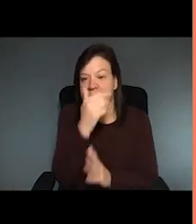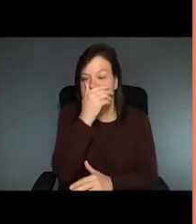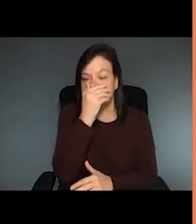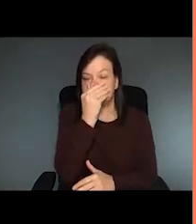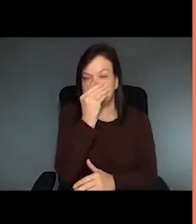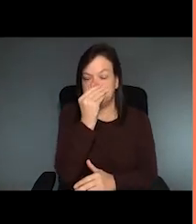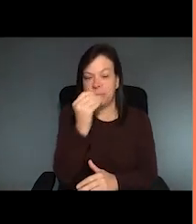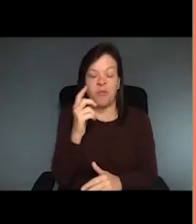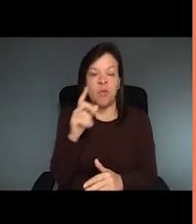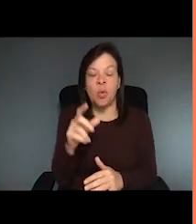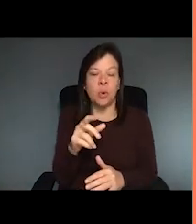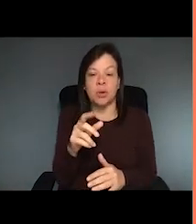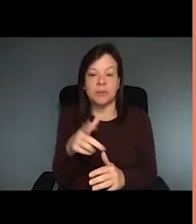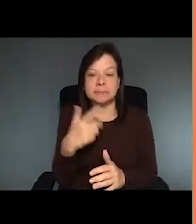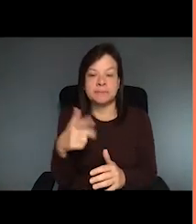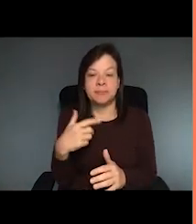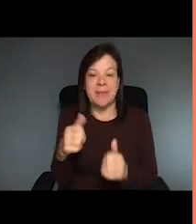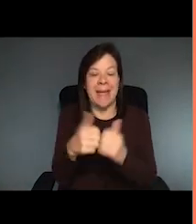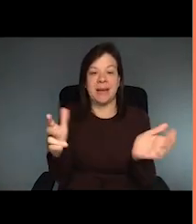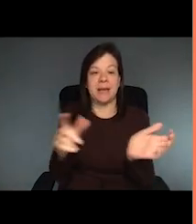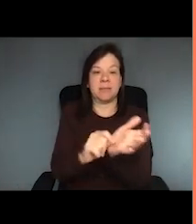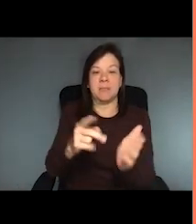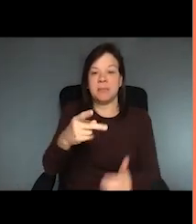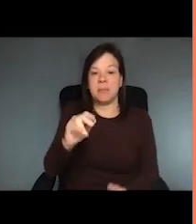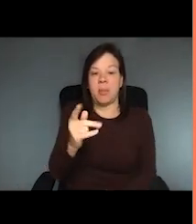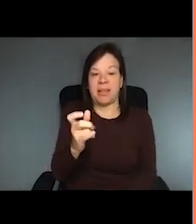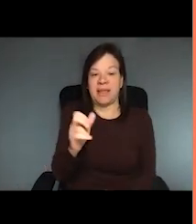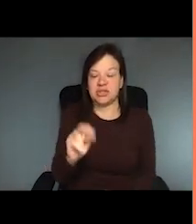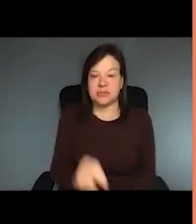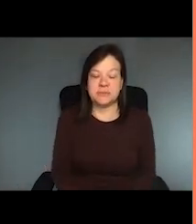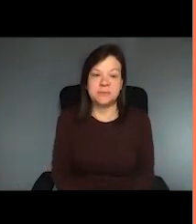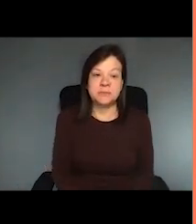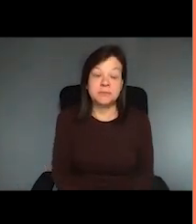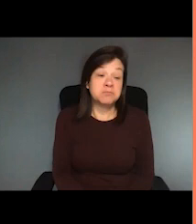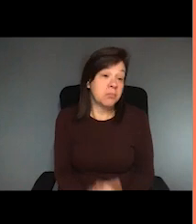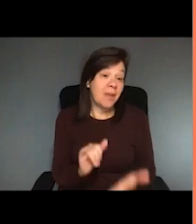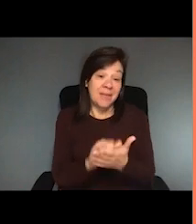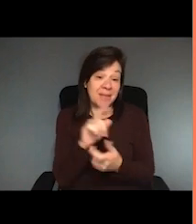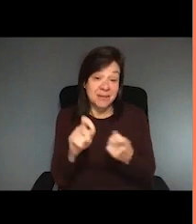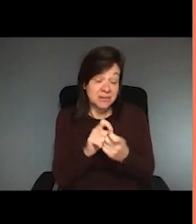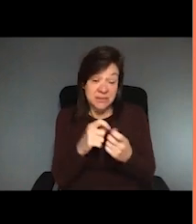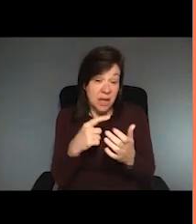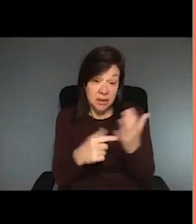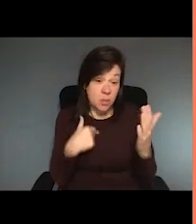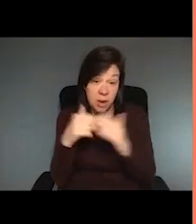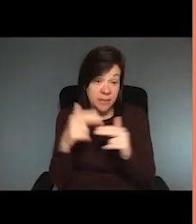GIVEN MOMENT FOR ANY PUBLICATION. AND THAT IS EXACTLY WHAT I BUILT OUT.